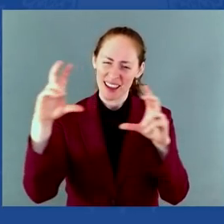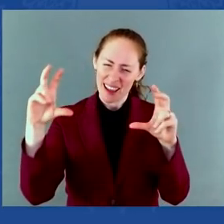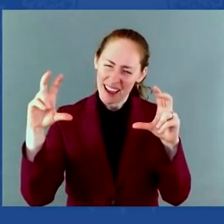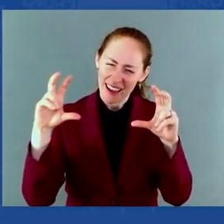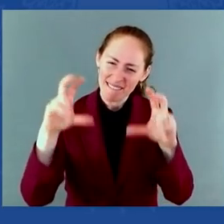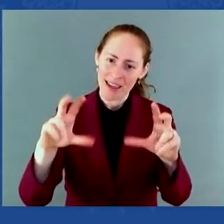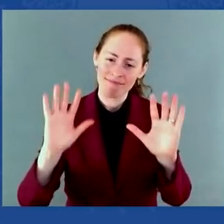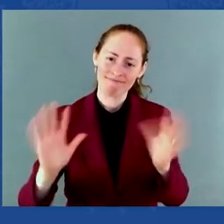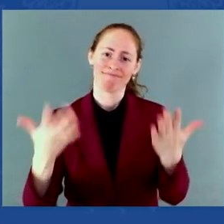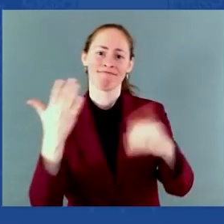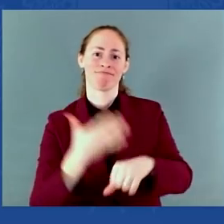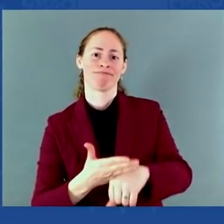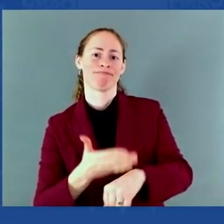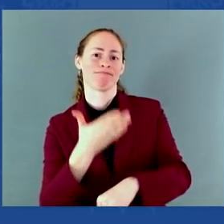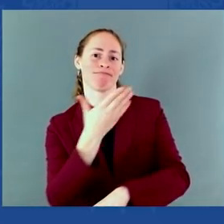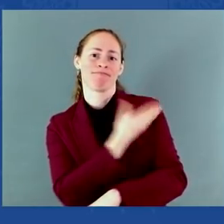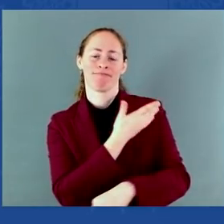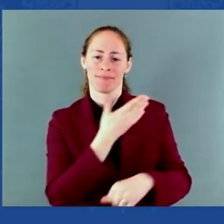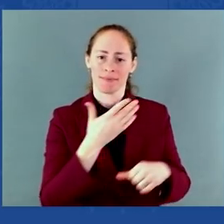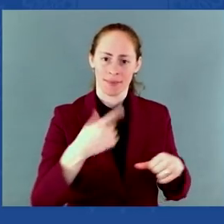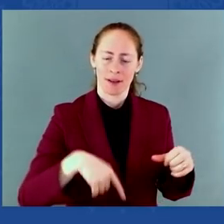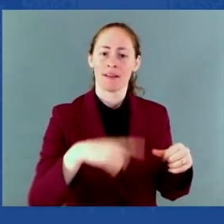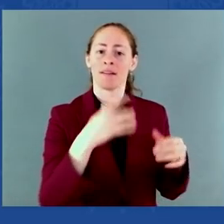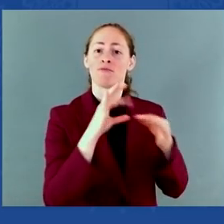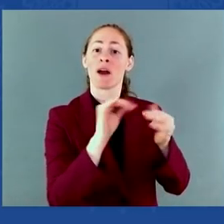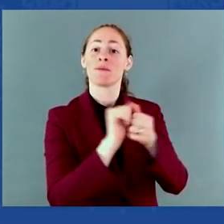to discuss how the passage of the bill will impact the granite state.